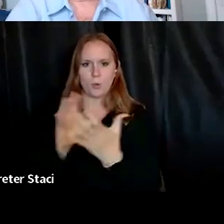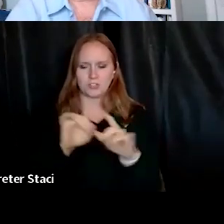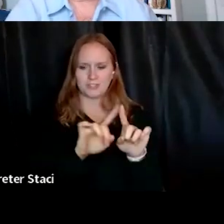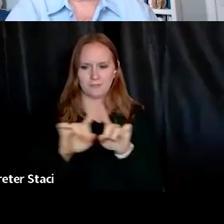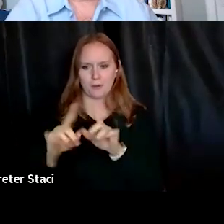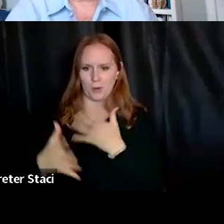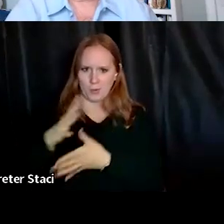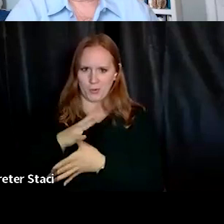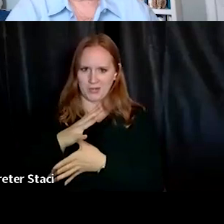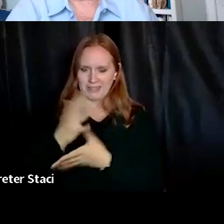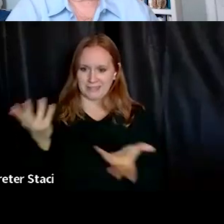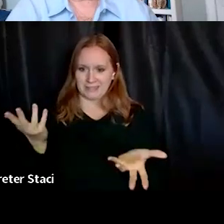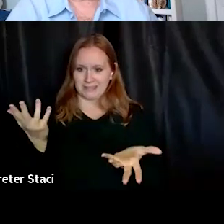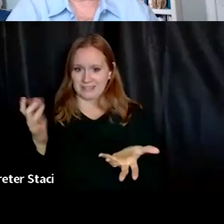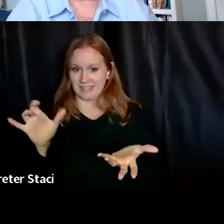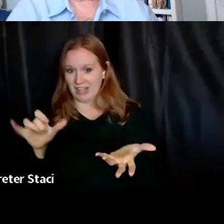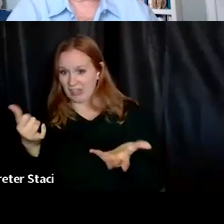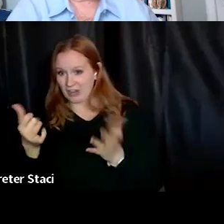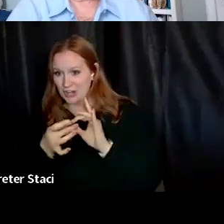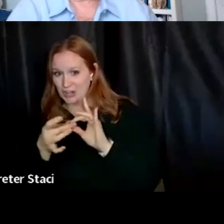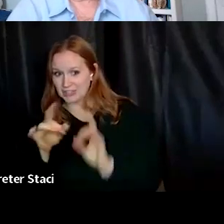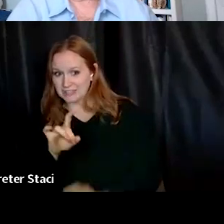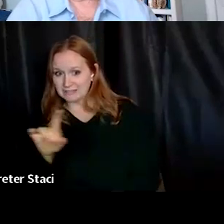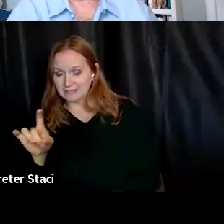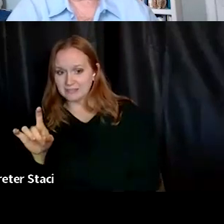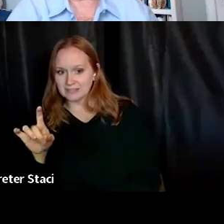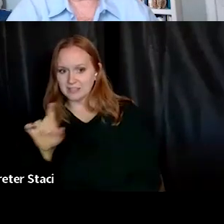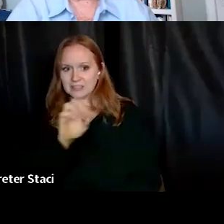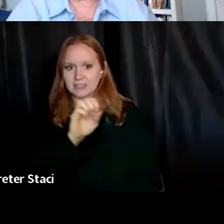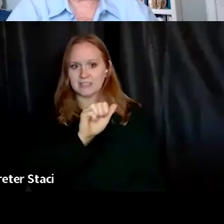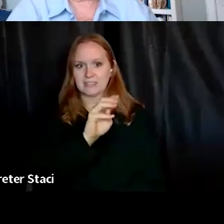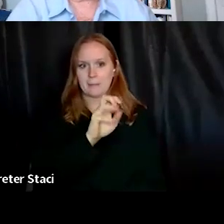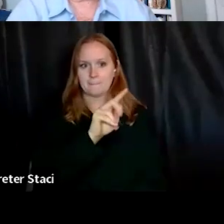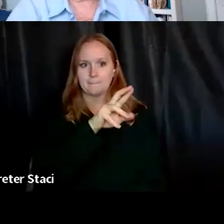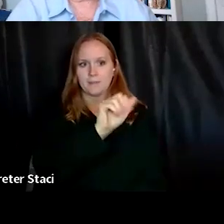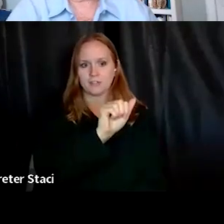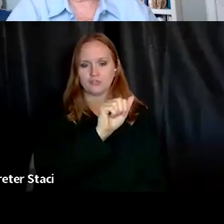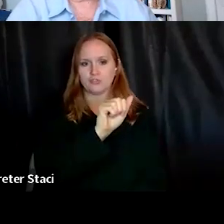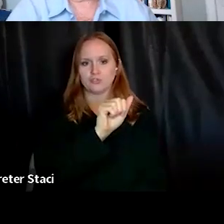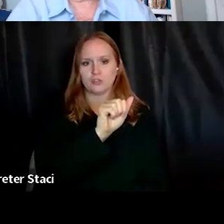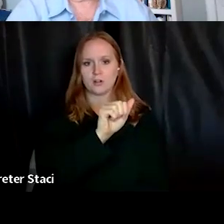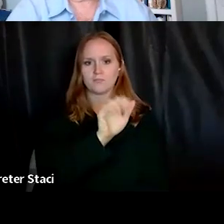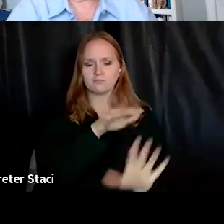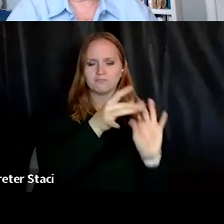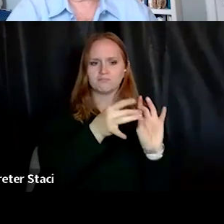I'm not sure if anyone else has anything to add. I'll just kind of piggyback off of Hope's comment. 'Cause, Hope, I think you hit on really a key point.